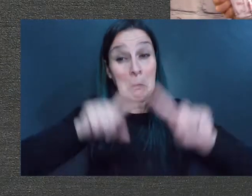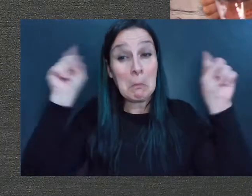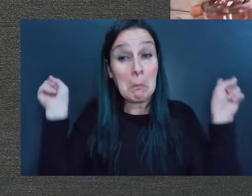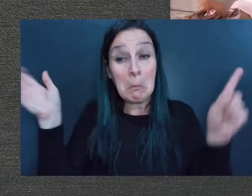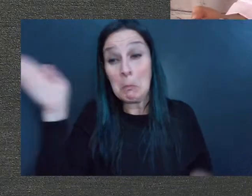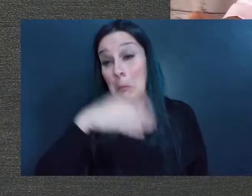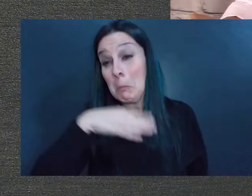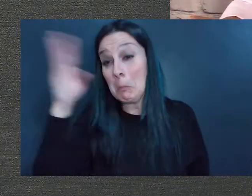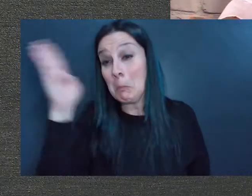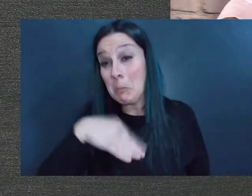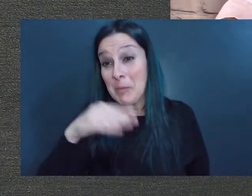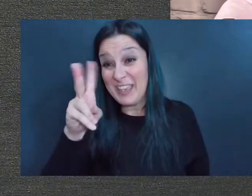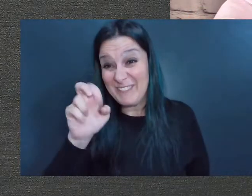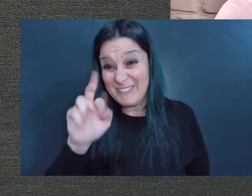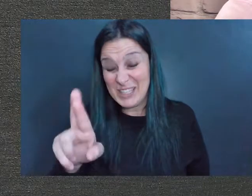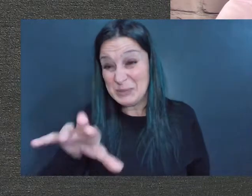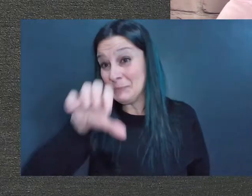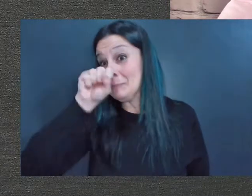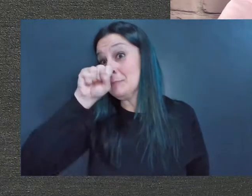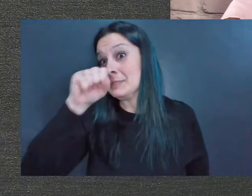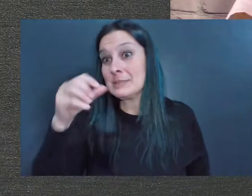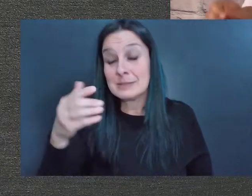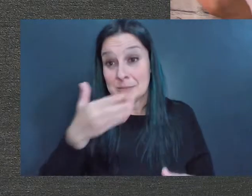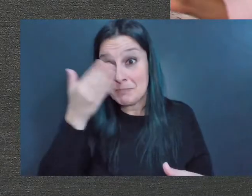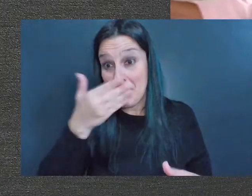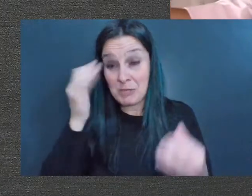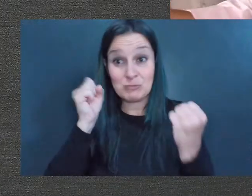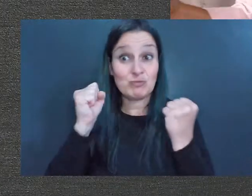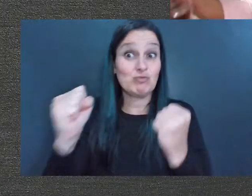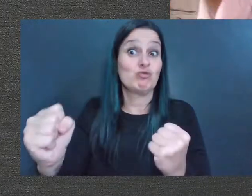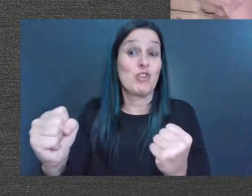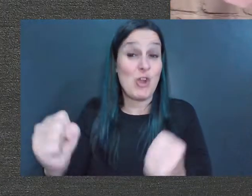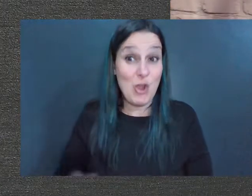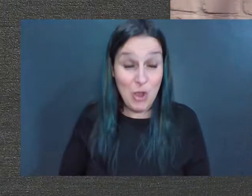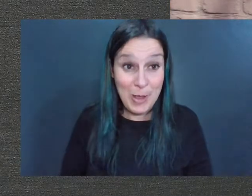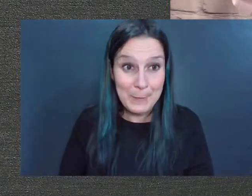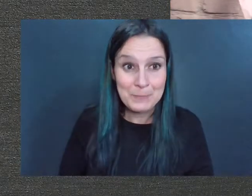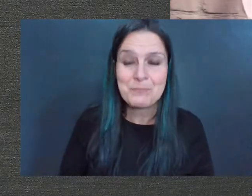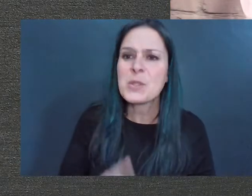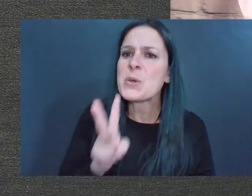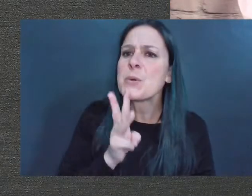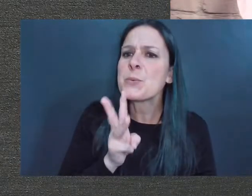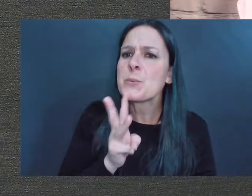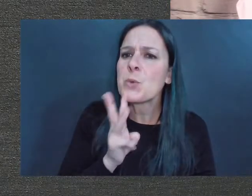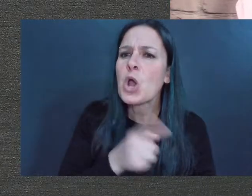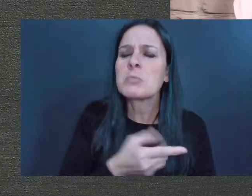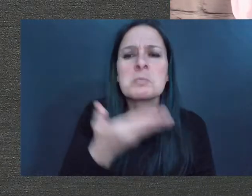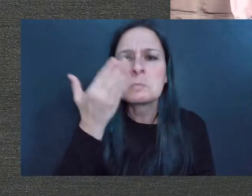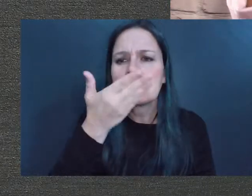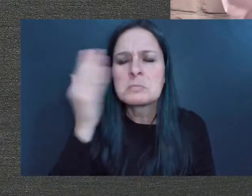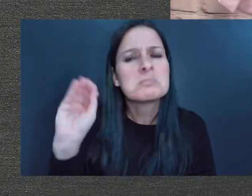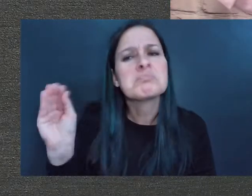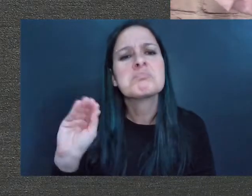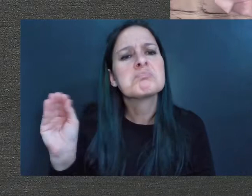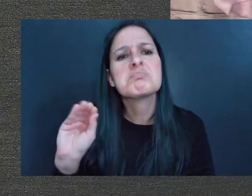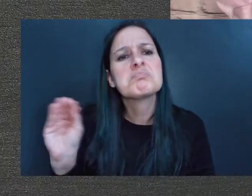Have you ever smelled vinegar? It smells pretty strong. Water doesn't really have much of a smell